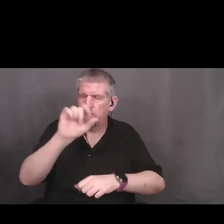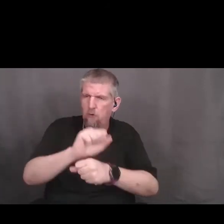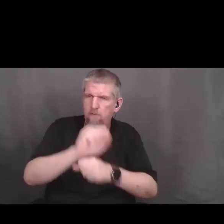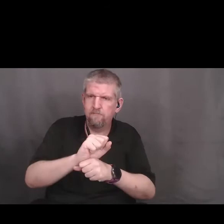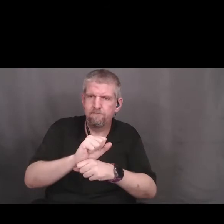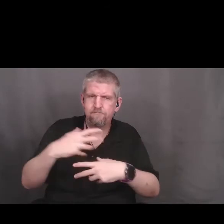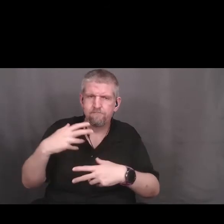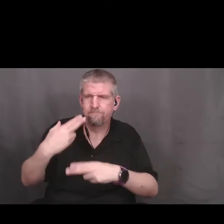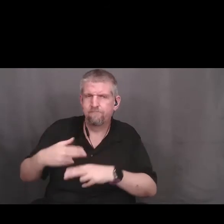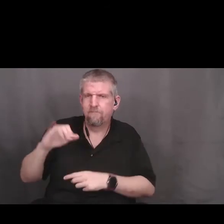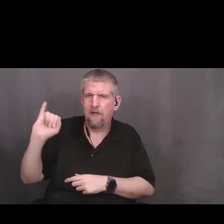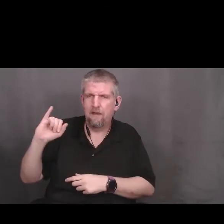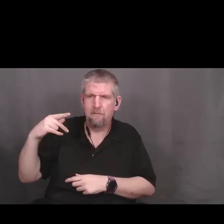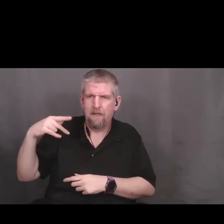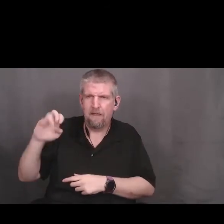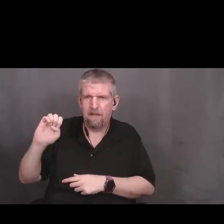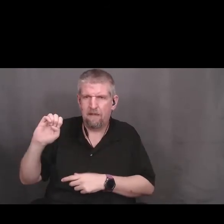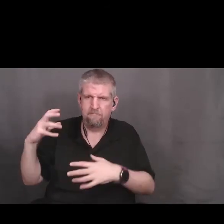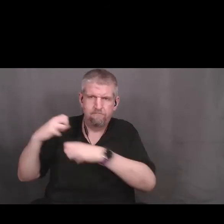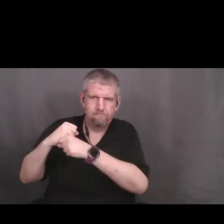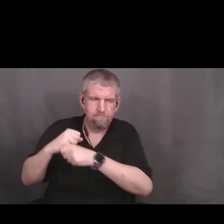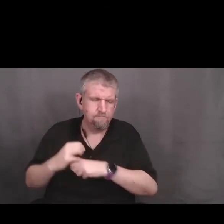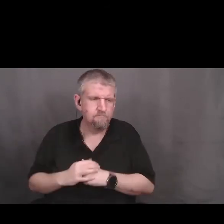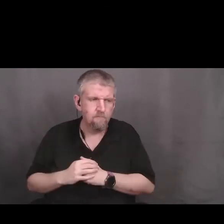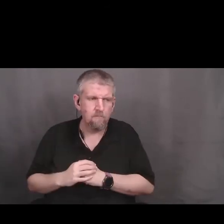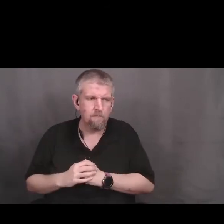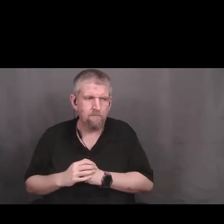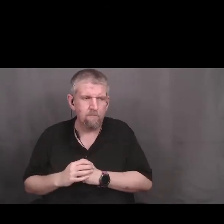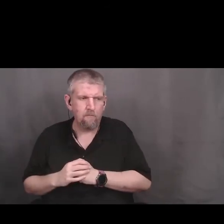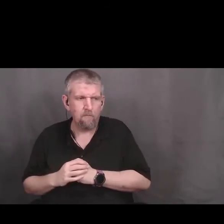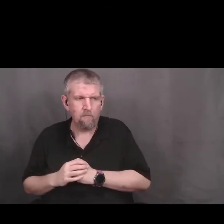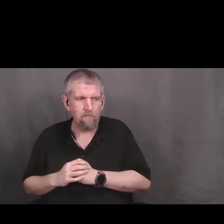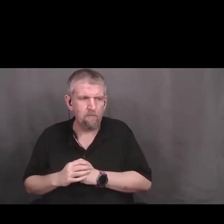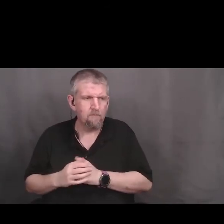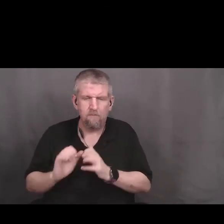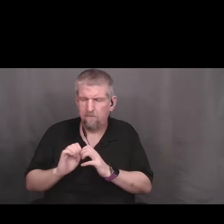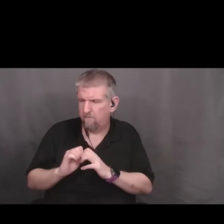the Individualized Plan for Employment of IPE, I guess the best way to describe it,